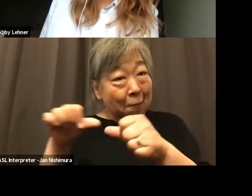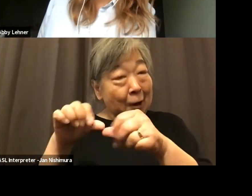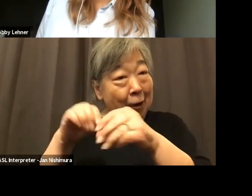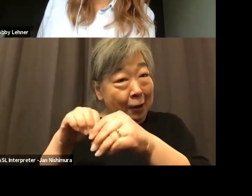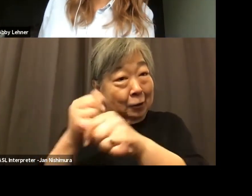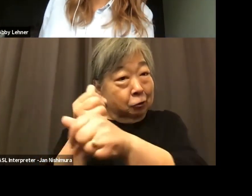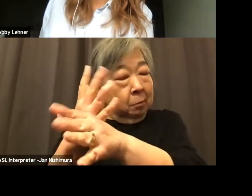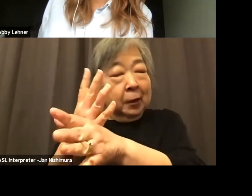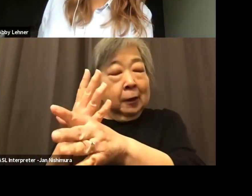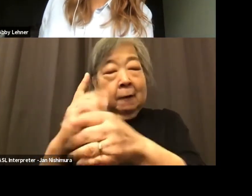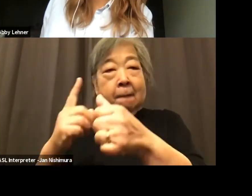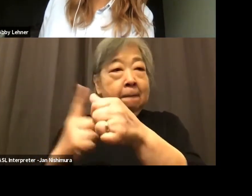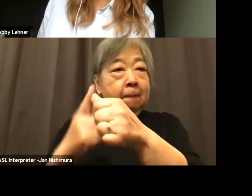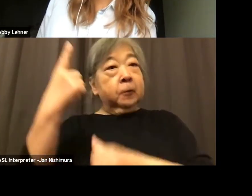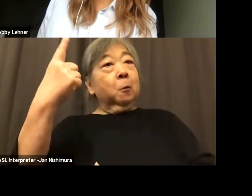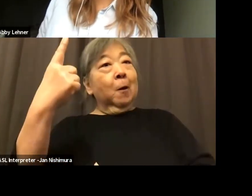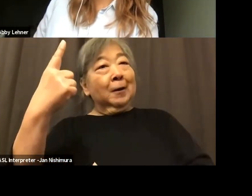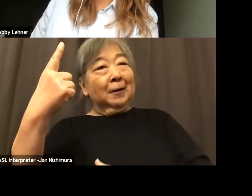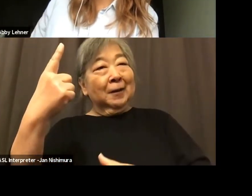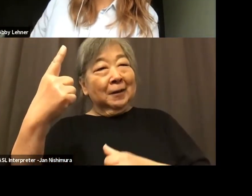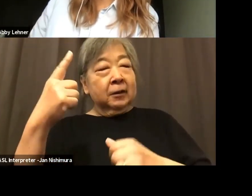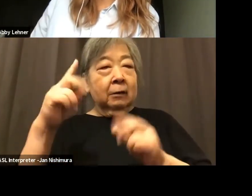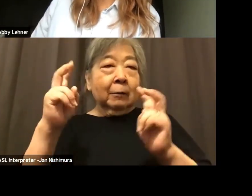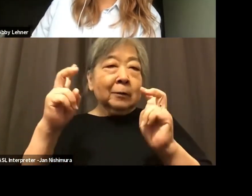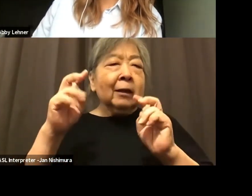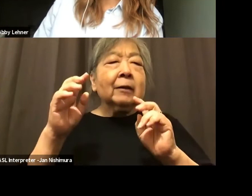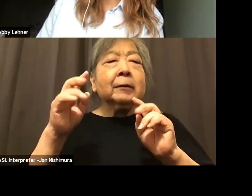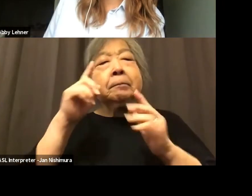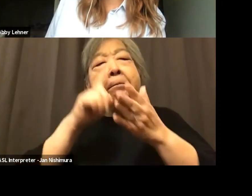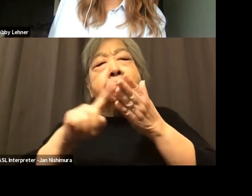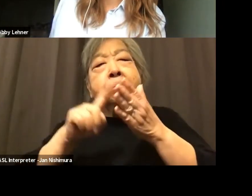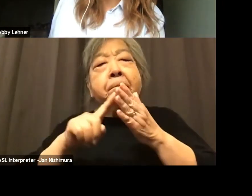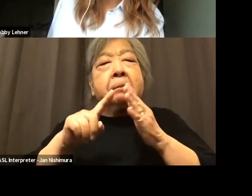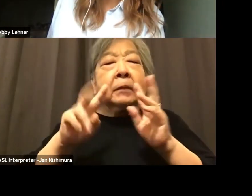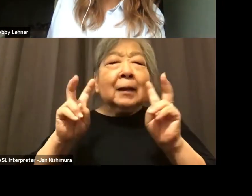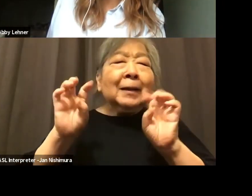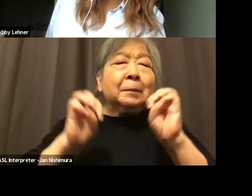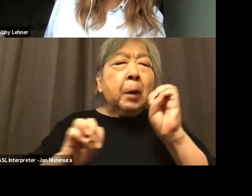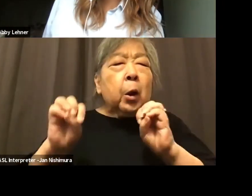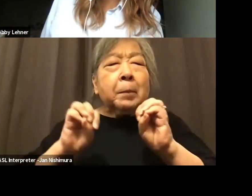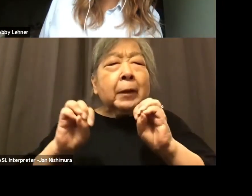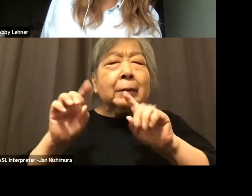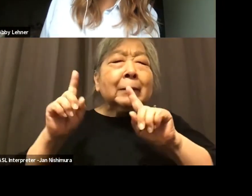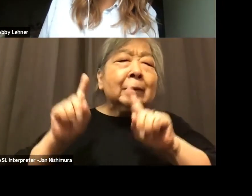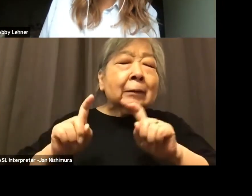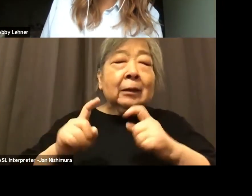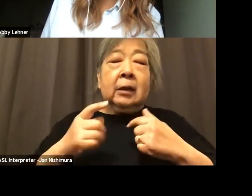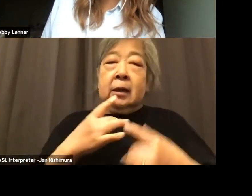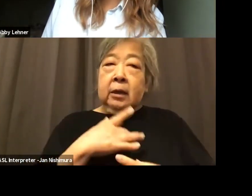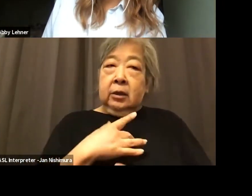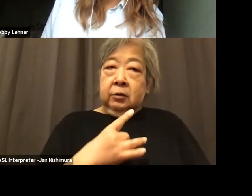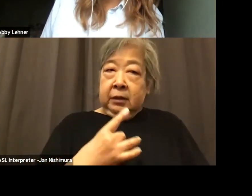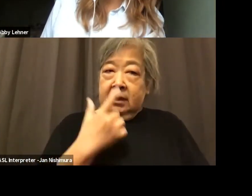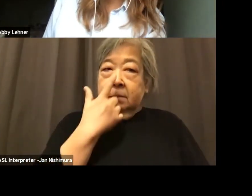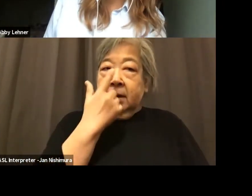So, it was interesting because I did have to do a lot of research about how I would